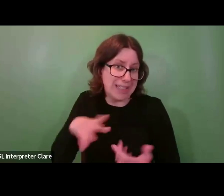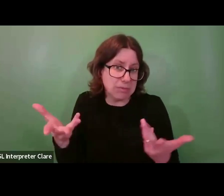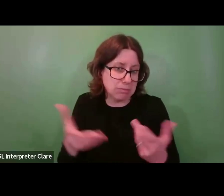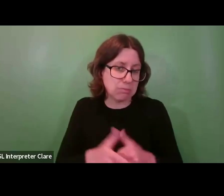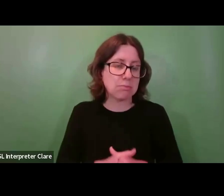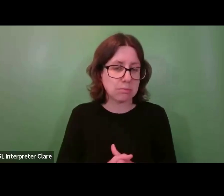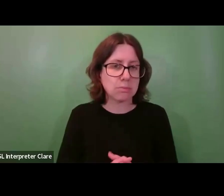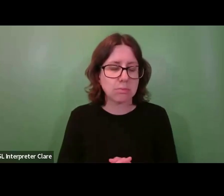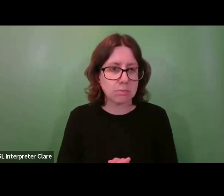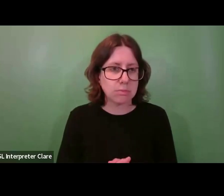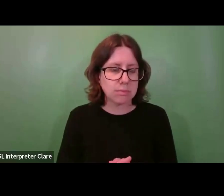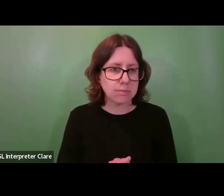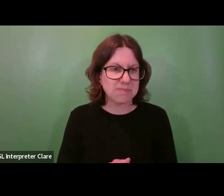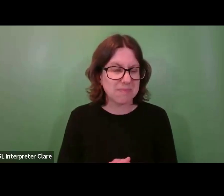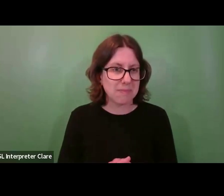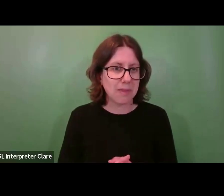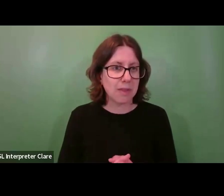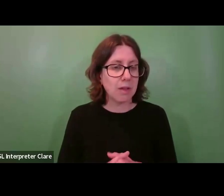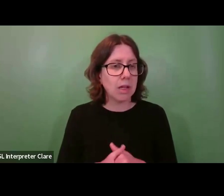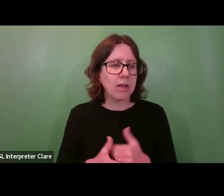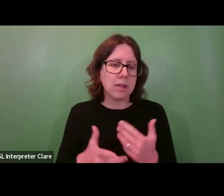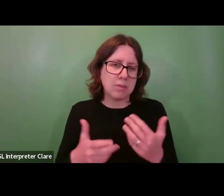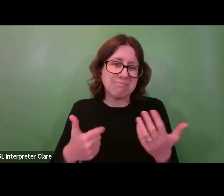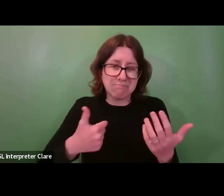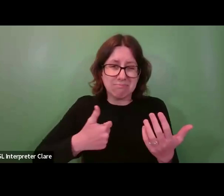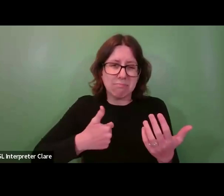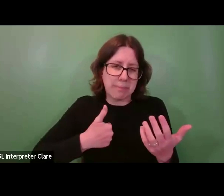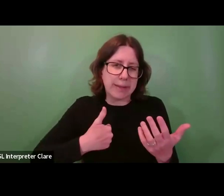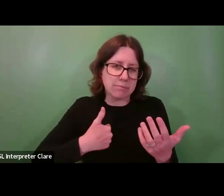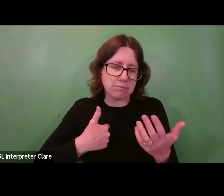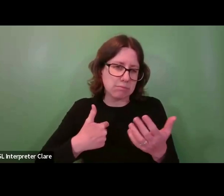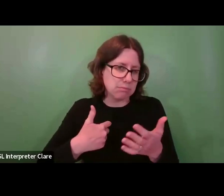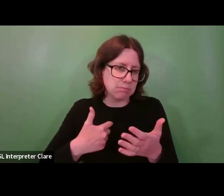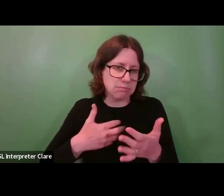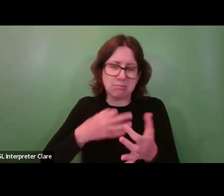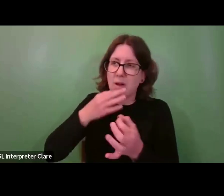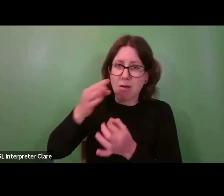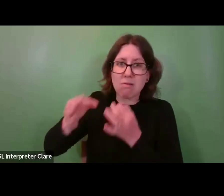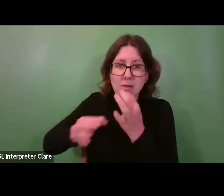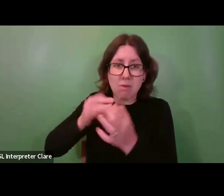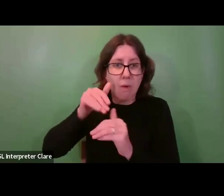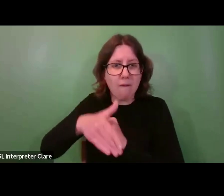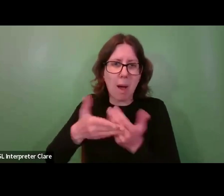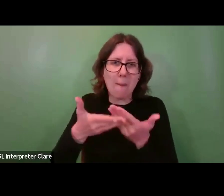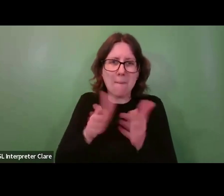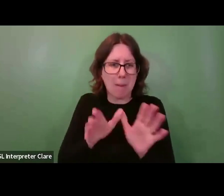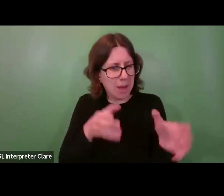I think, I get, I get asked lots and lots of questions about public appointments. People say, "How much time does it take up?"